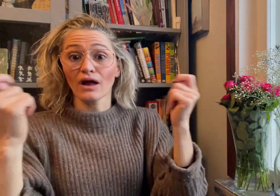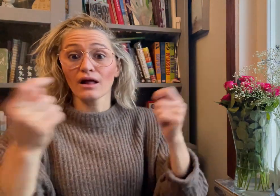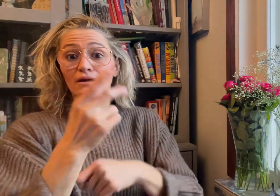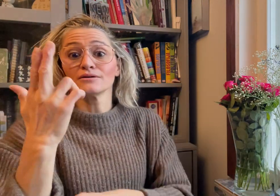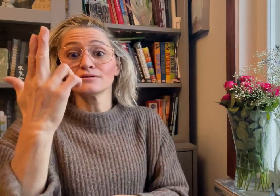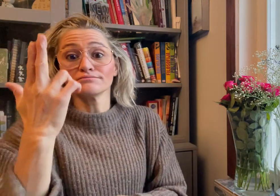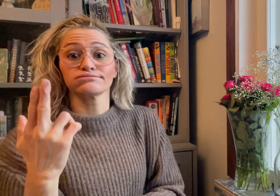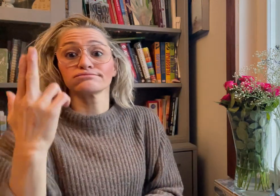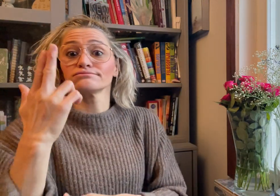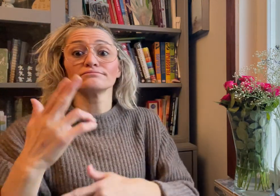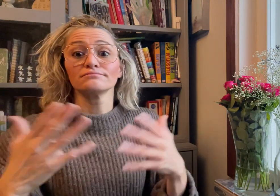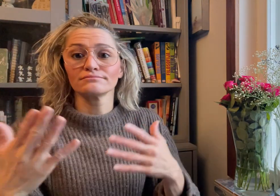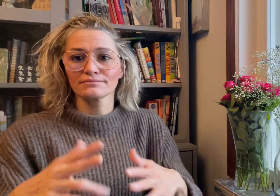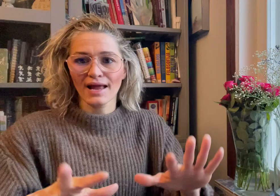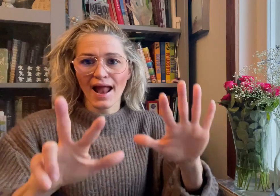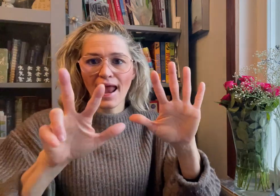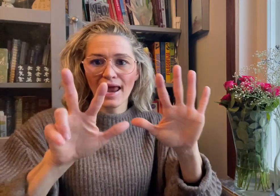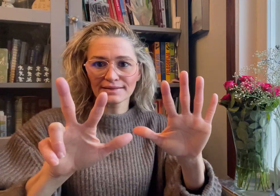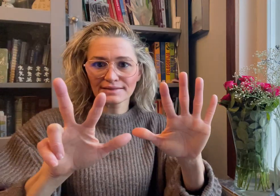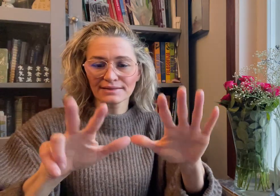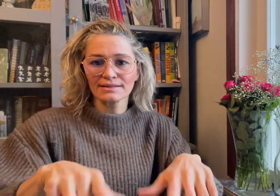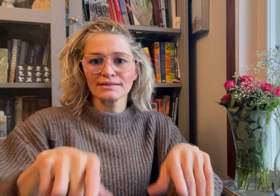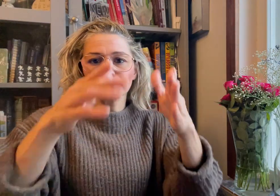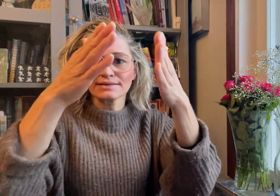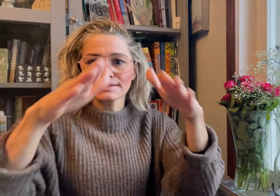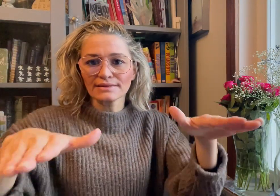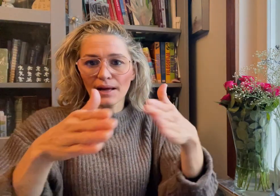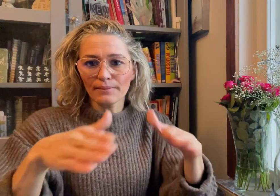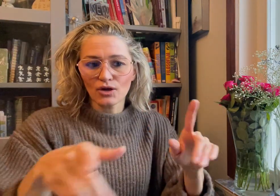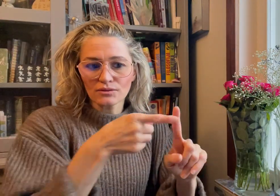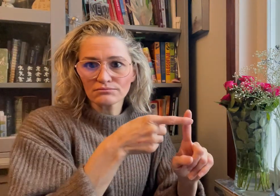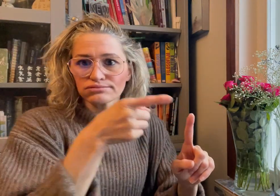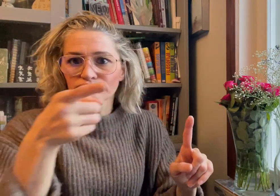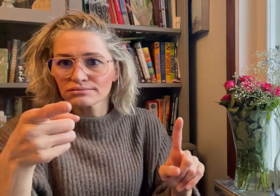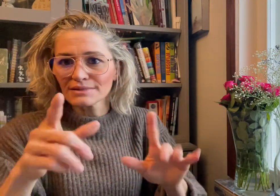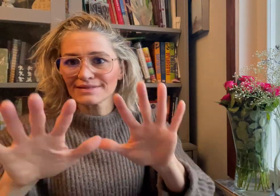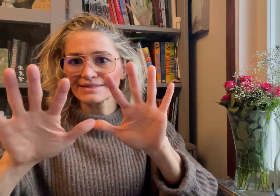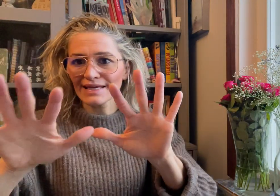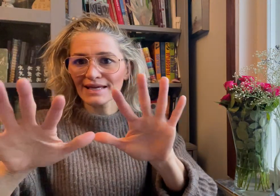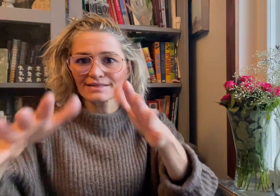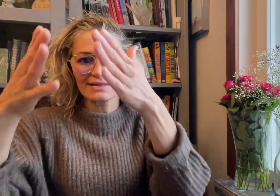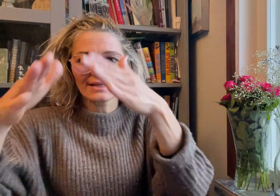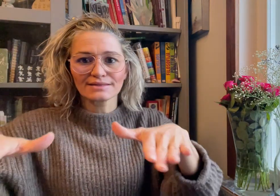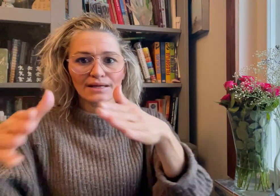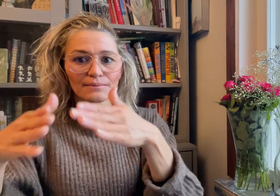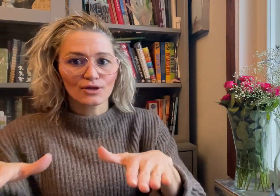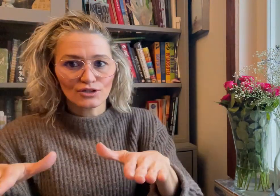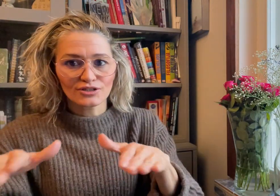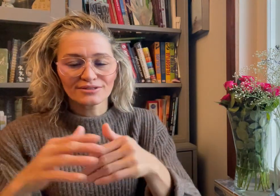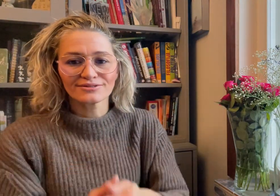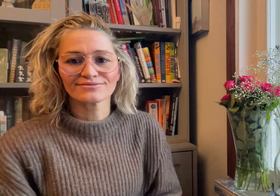December 8th until Saturday December 10th.